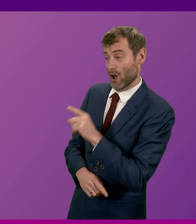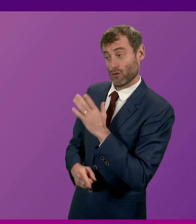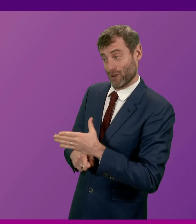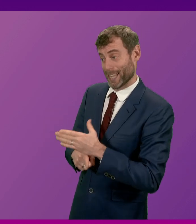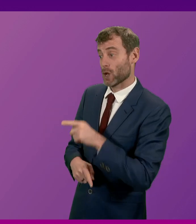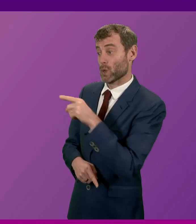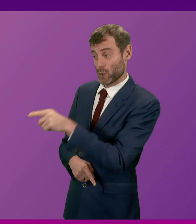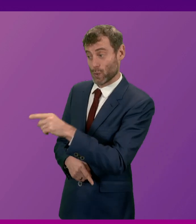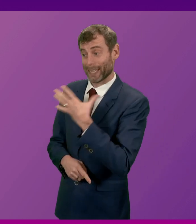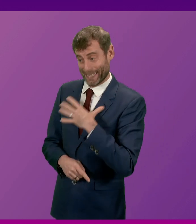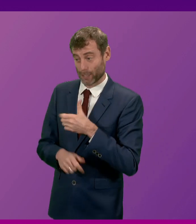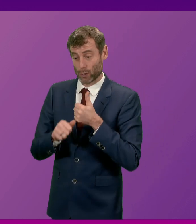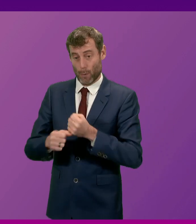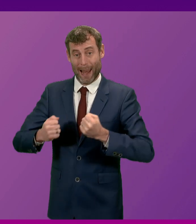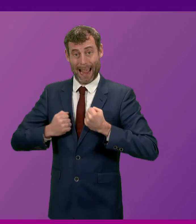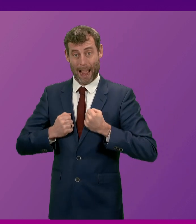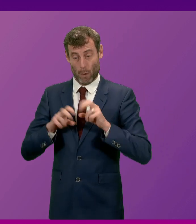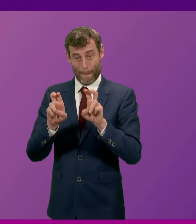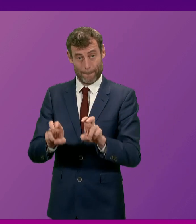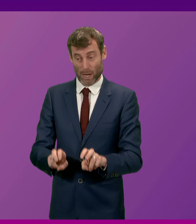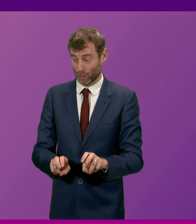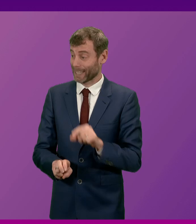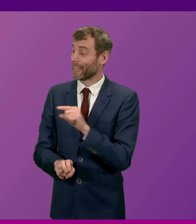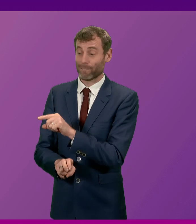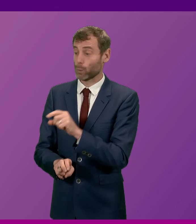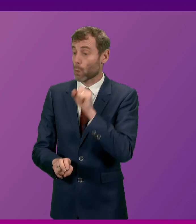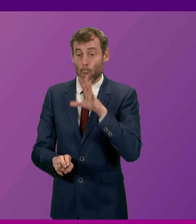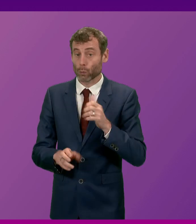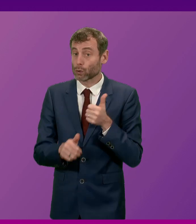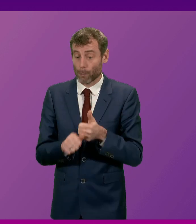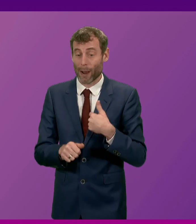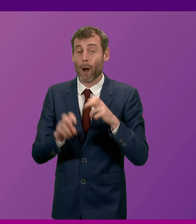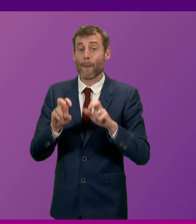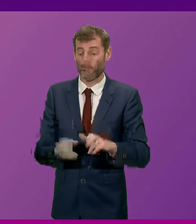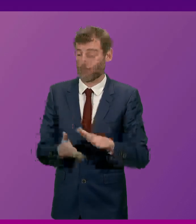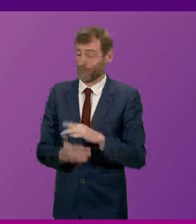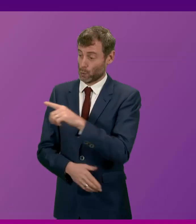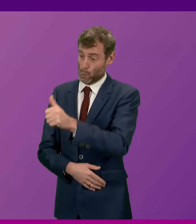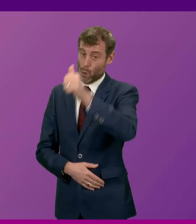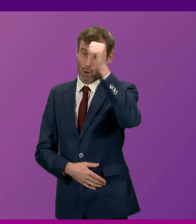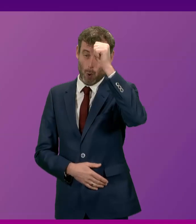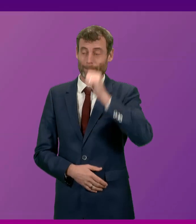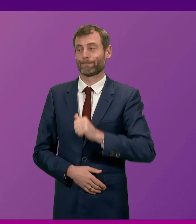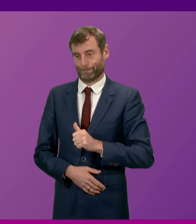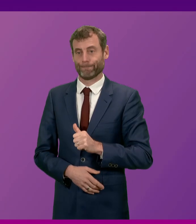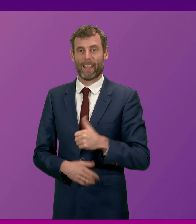because if he does not, he will be turning his back on the vulnerable in our society.